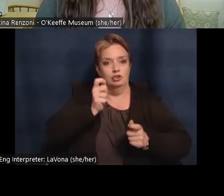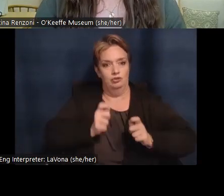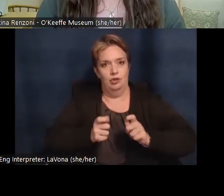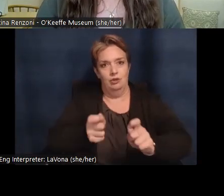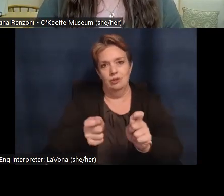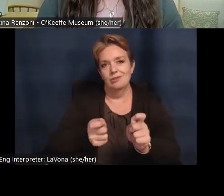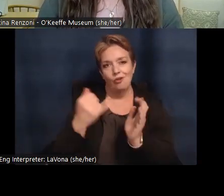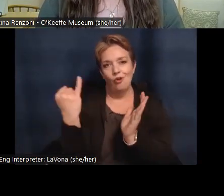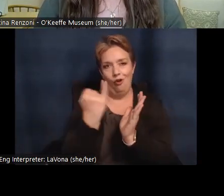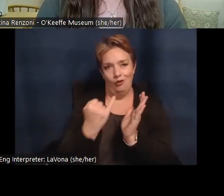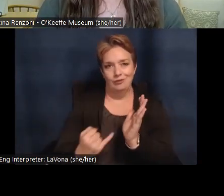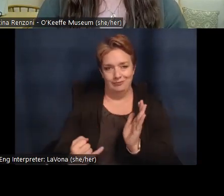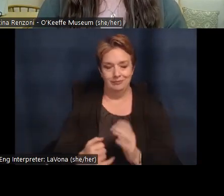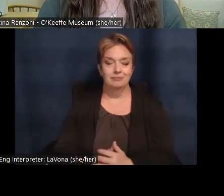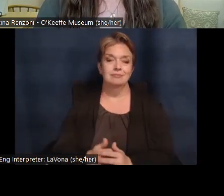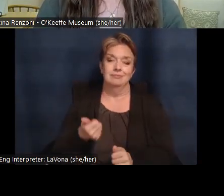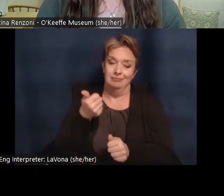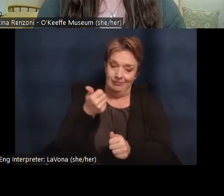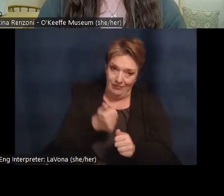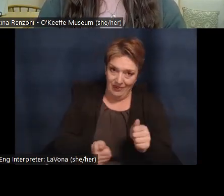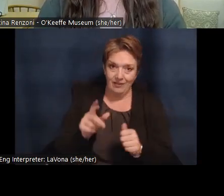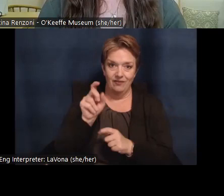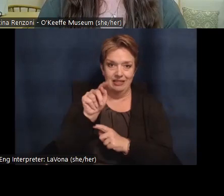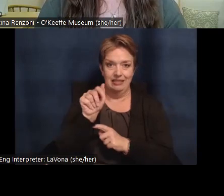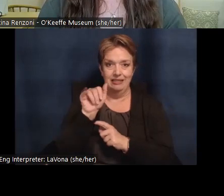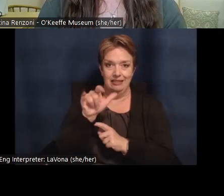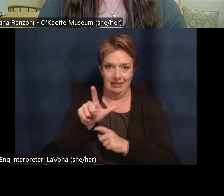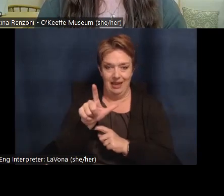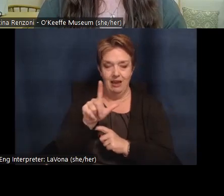Every detail of this home was very deliberately thought out.